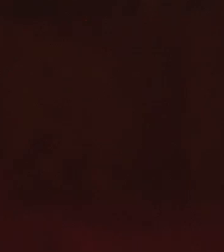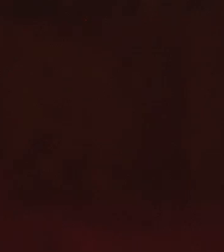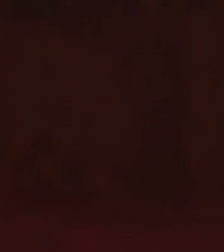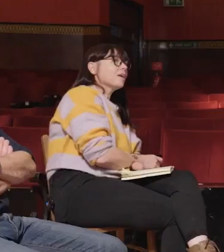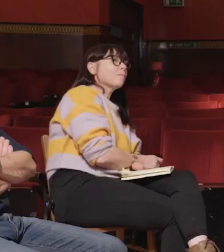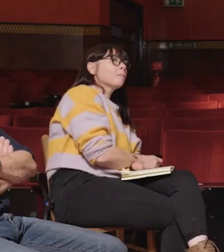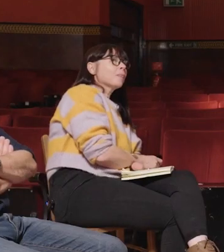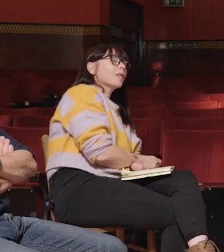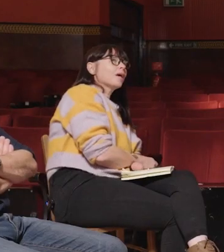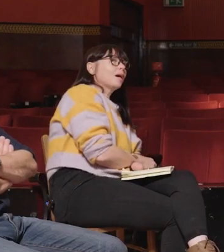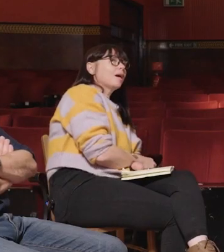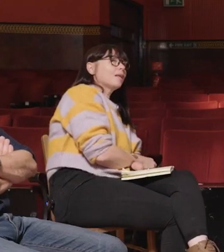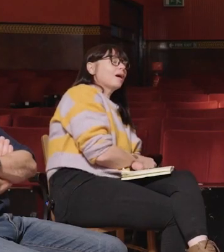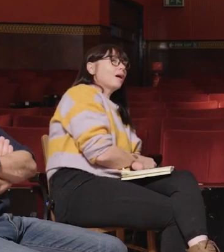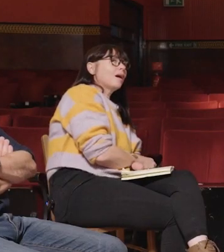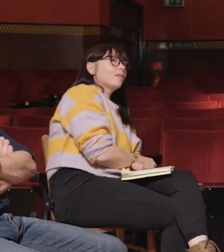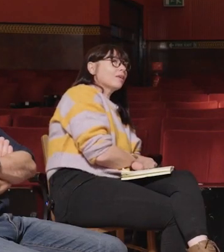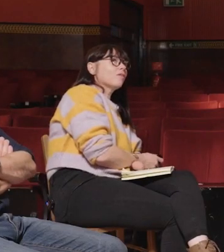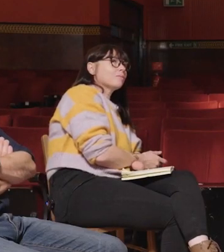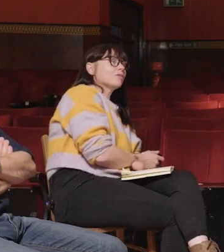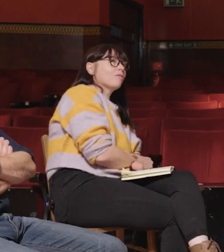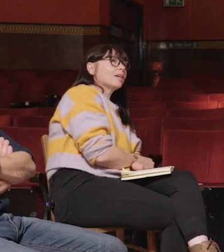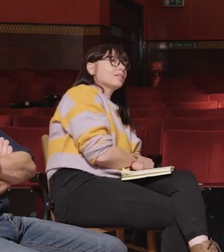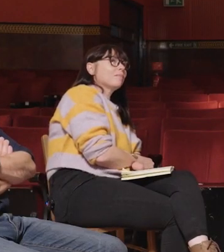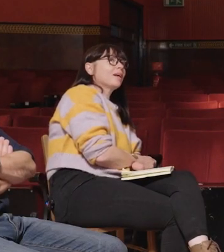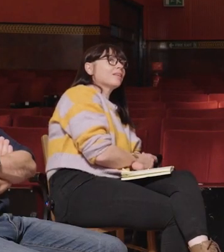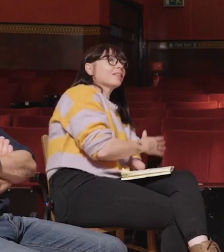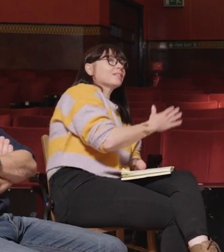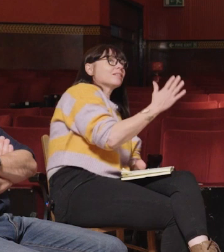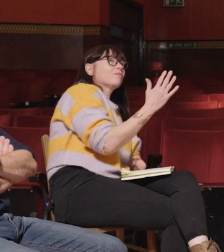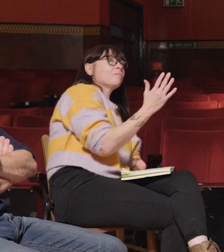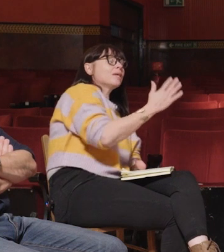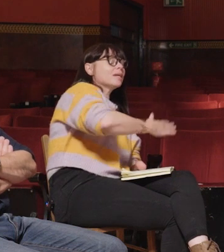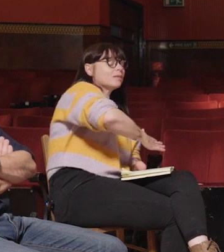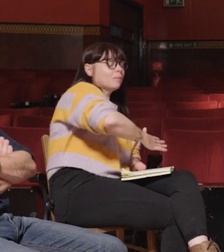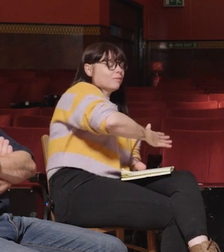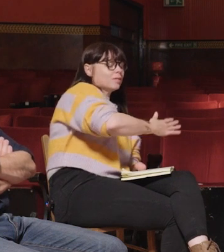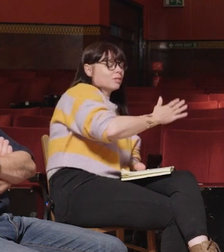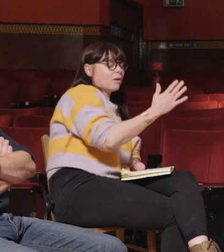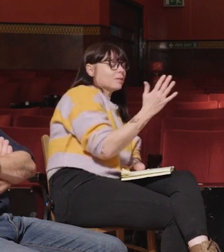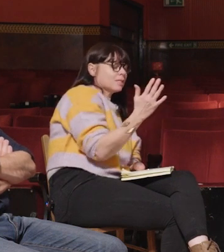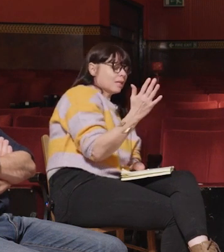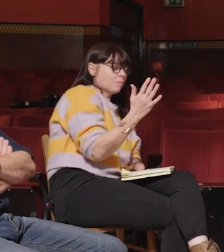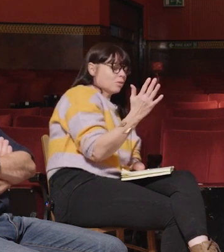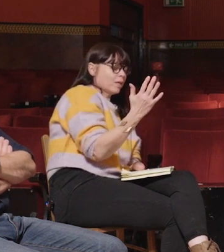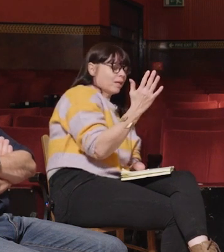Yeah, I think you're absolutely right. I mean, I think there's a bit of a discrepancy between